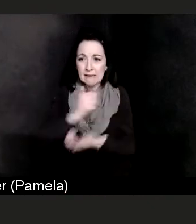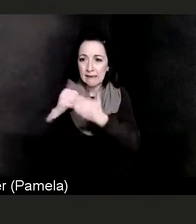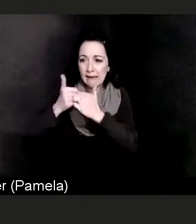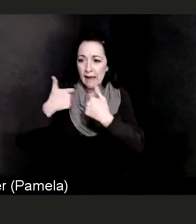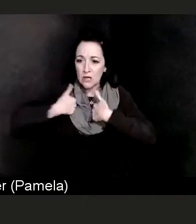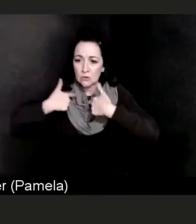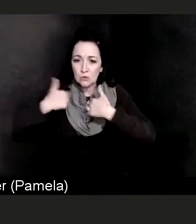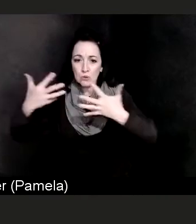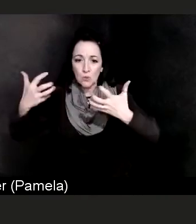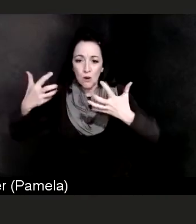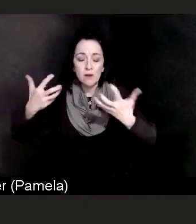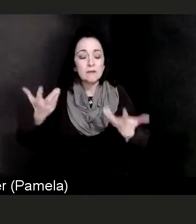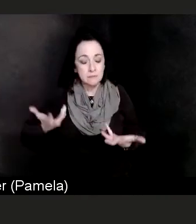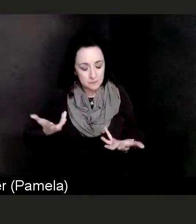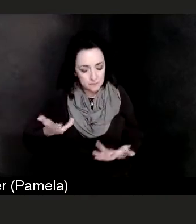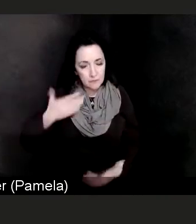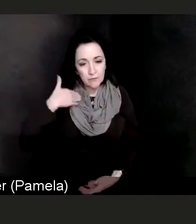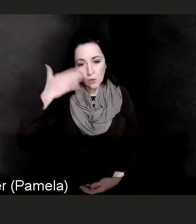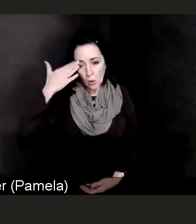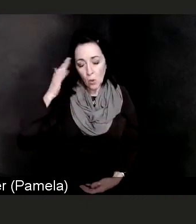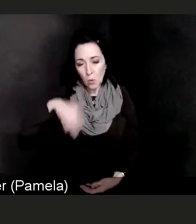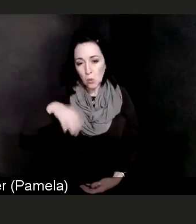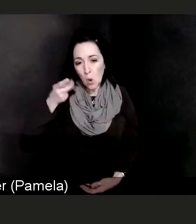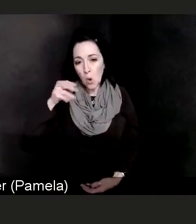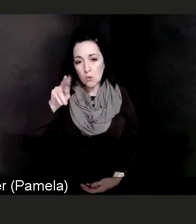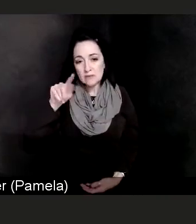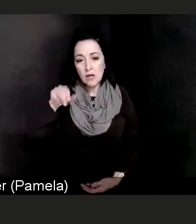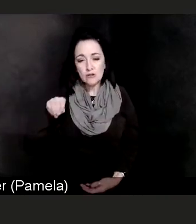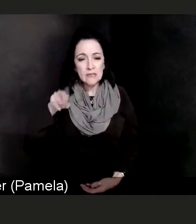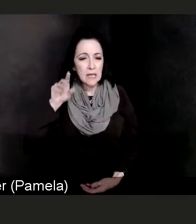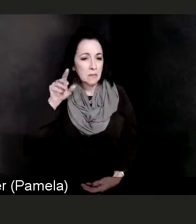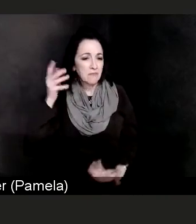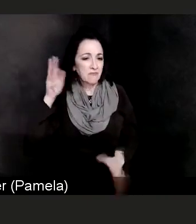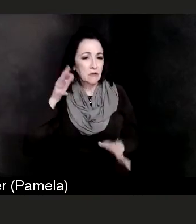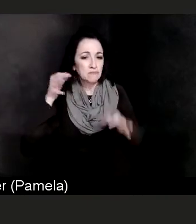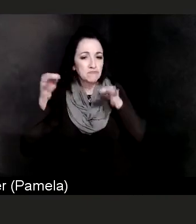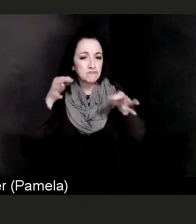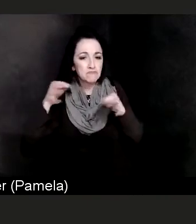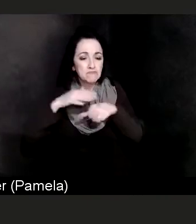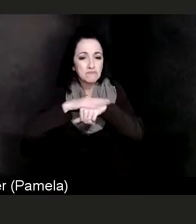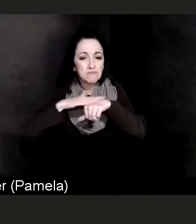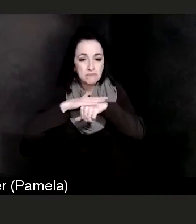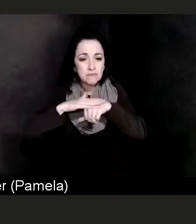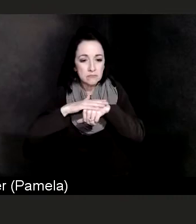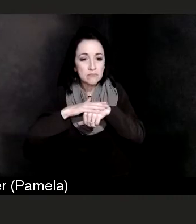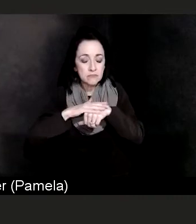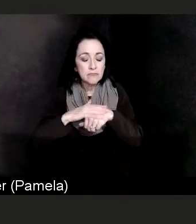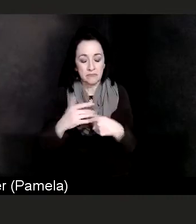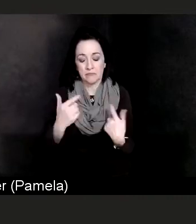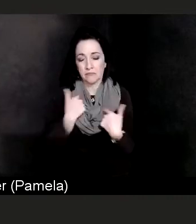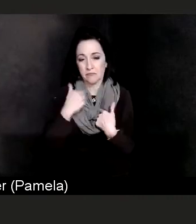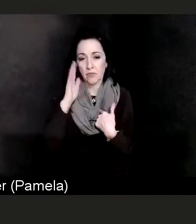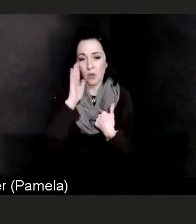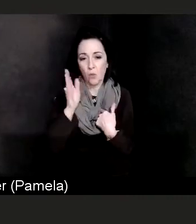and I'm going to just elaborate for a couple of minutes on how someone may be able to get the COVID-19 vaccine.